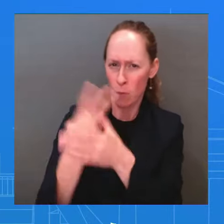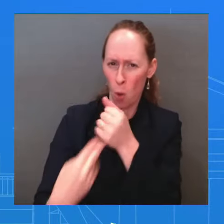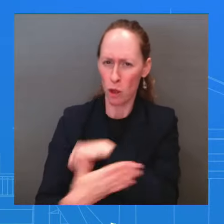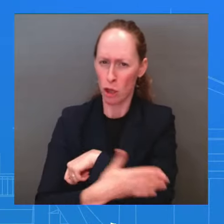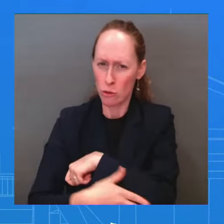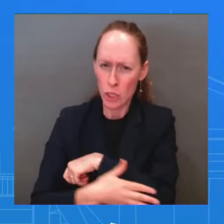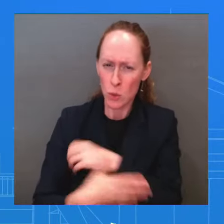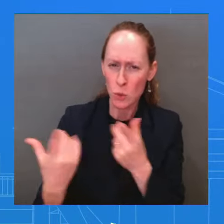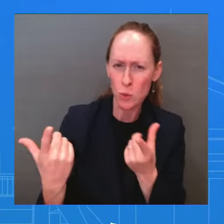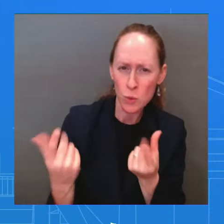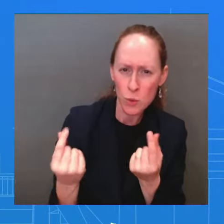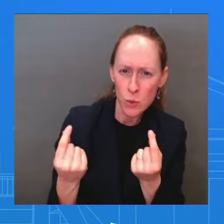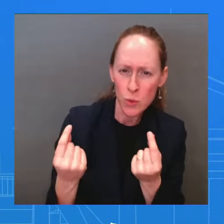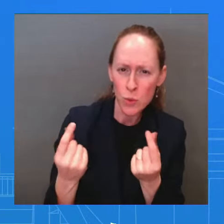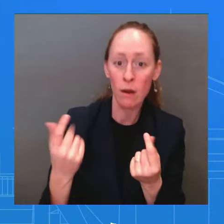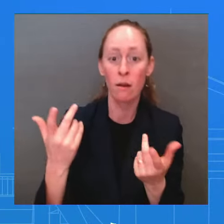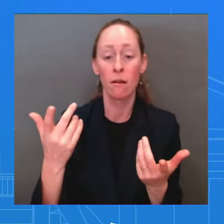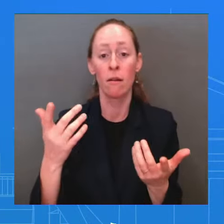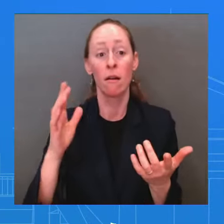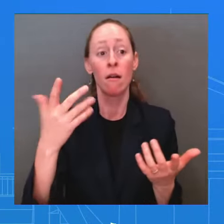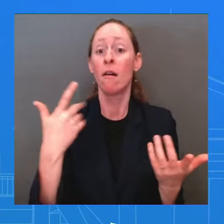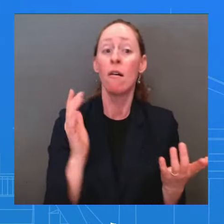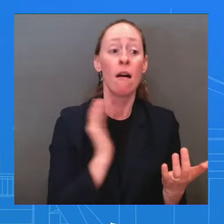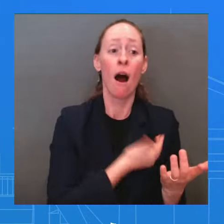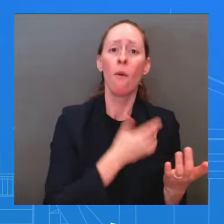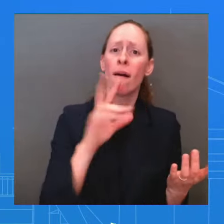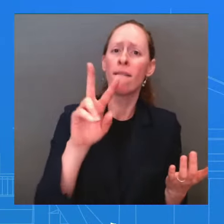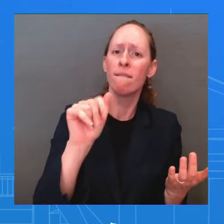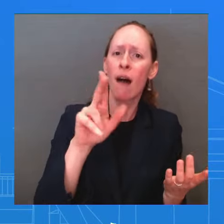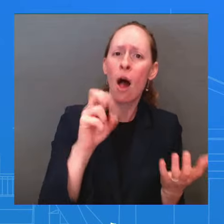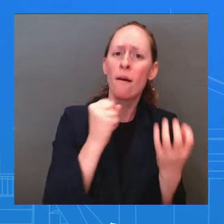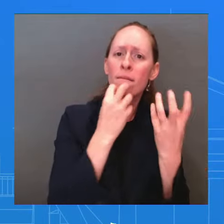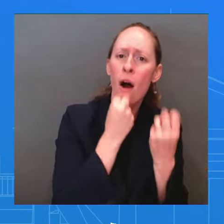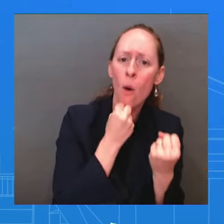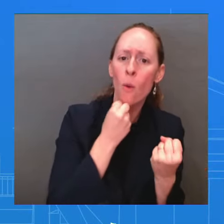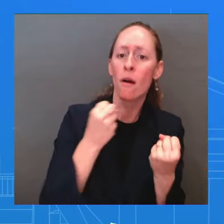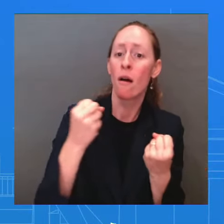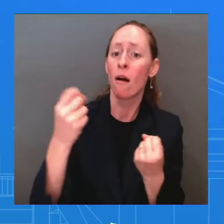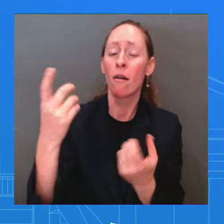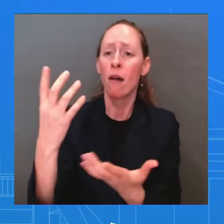between the United States and Israel and a vision for a more stable and prosperous